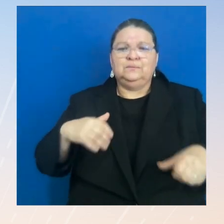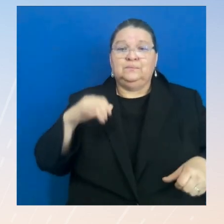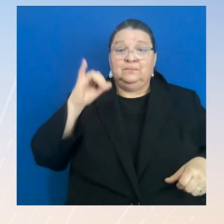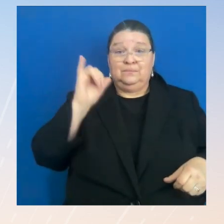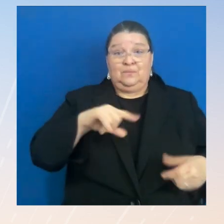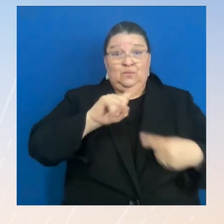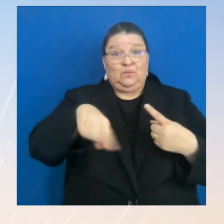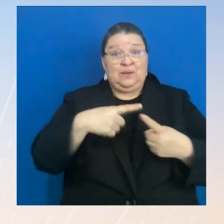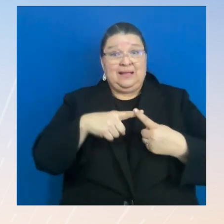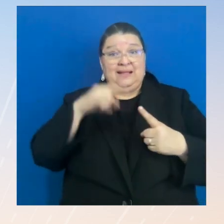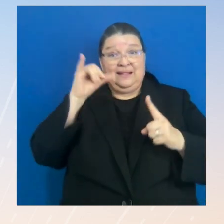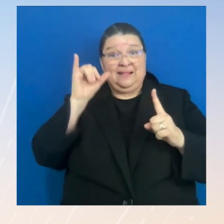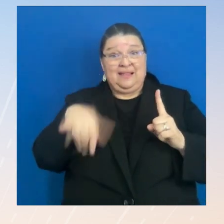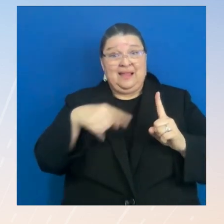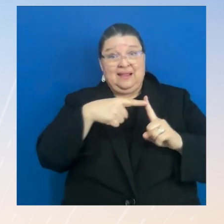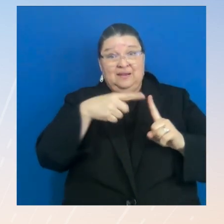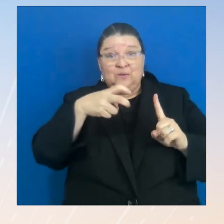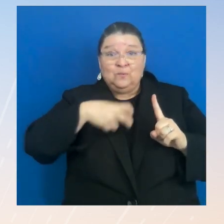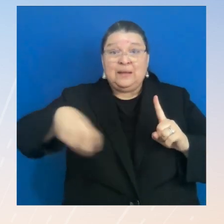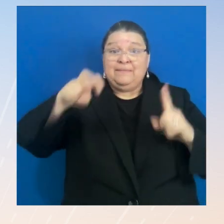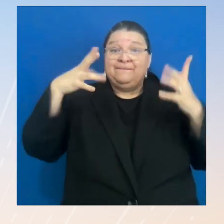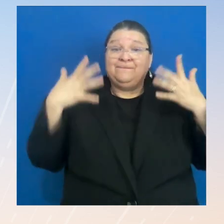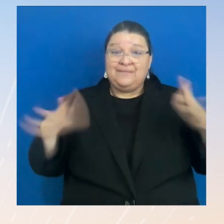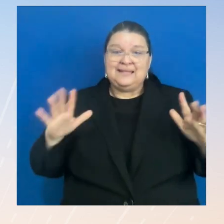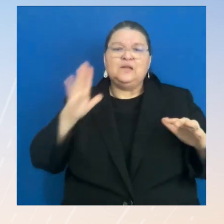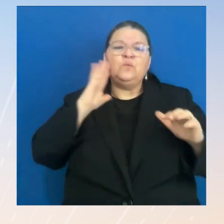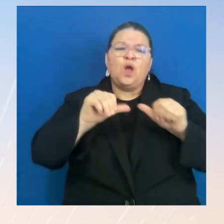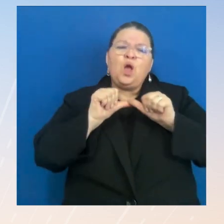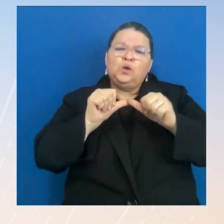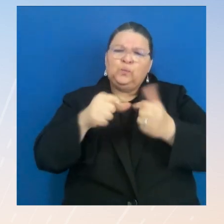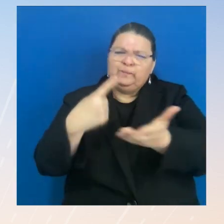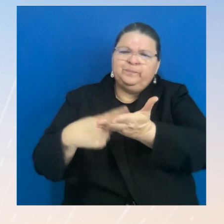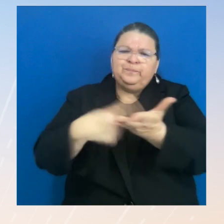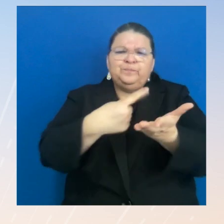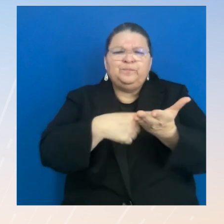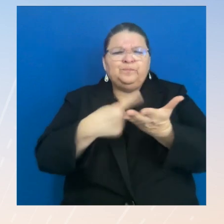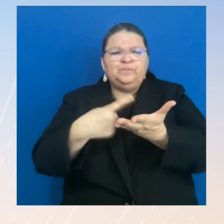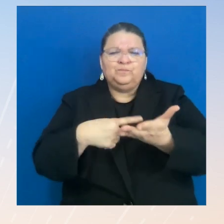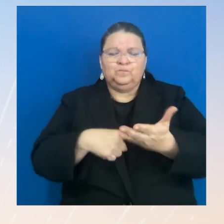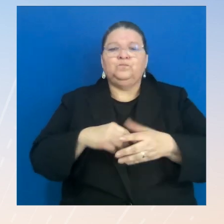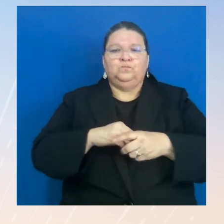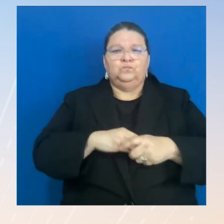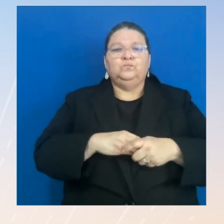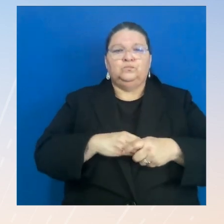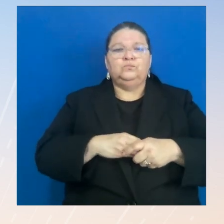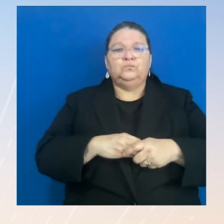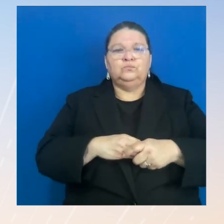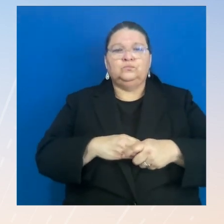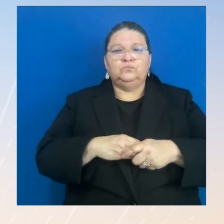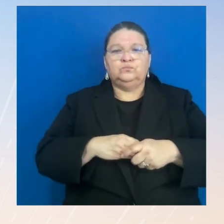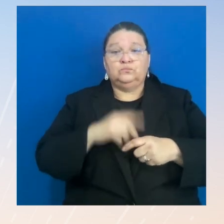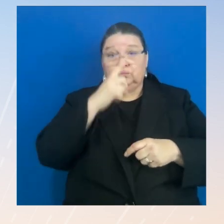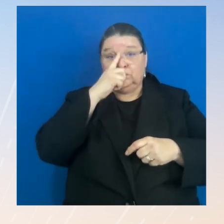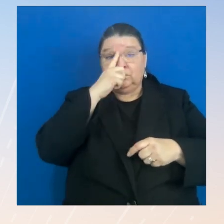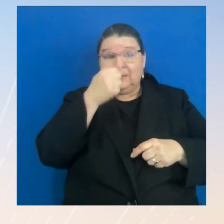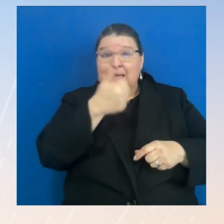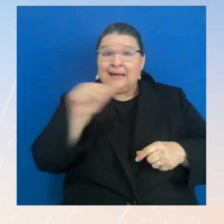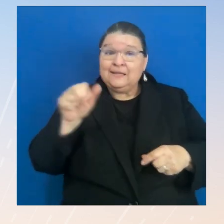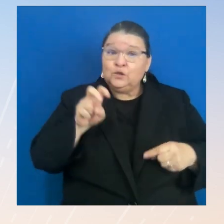who have engaged with the Ukrainians and the Russians. Ms. Psaki: In terms of any step or trip by a member of the national security team or others,